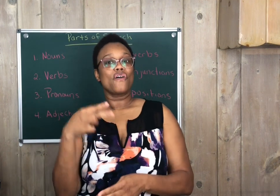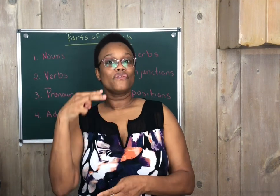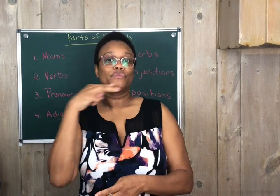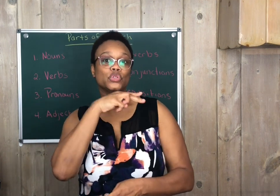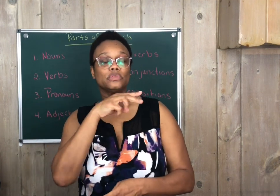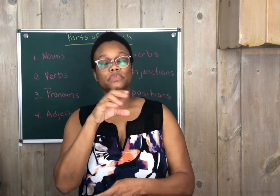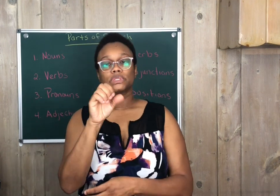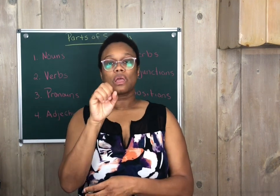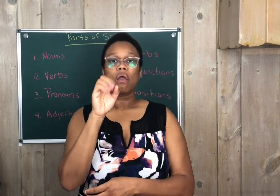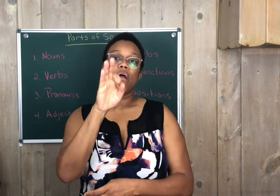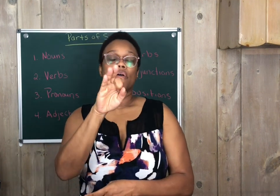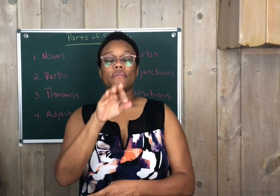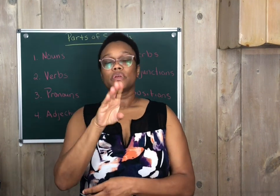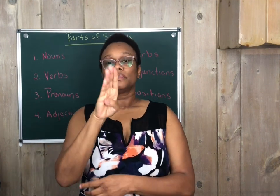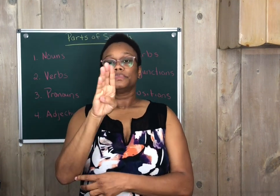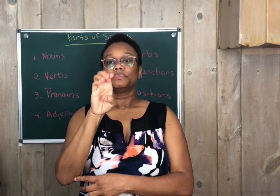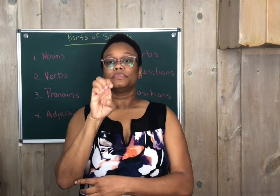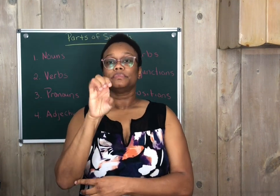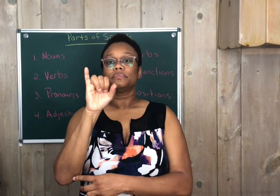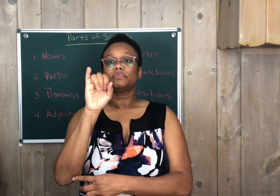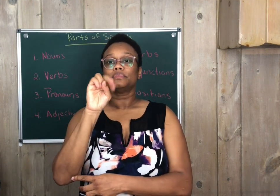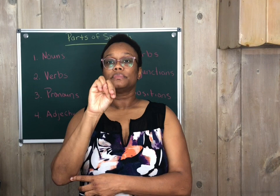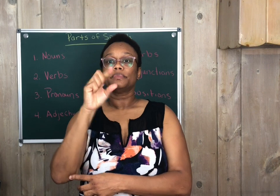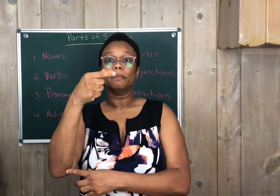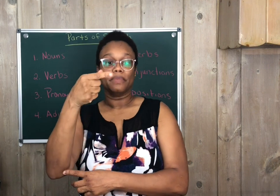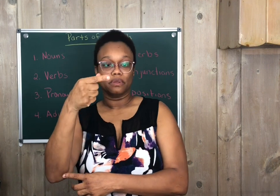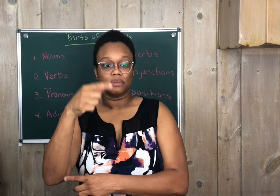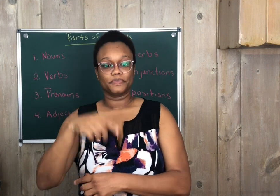The name of that group is verbs of being